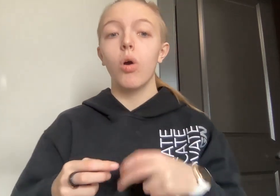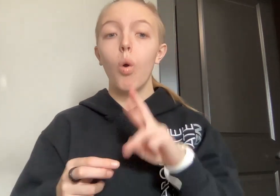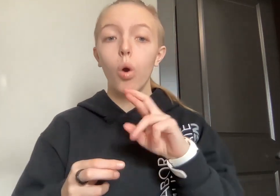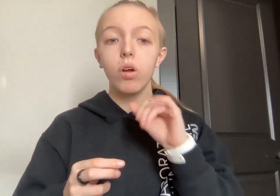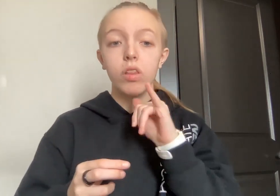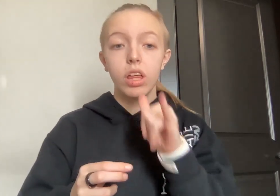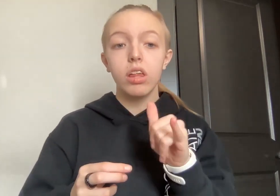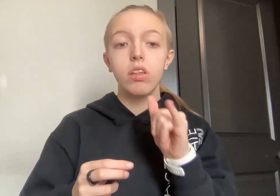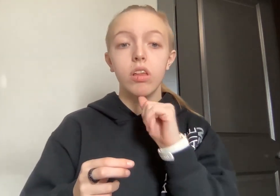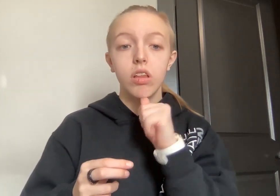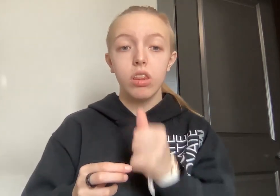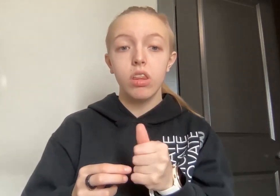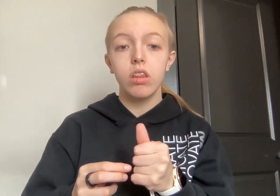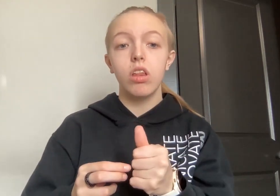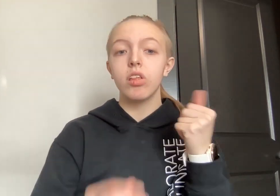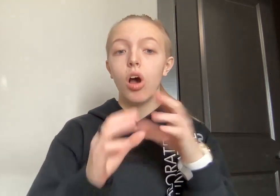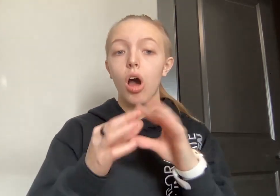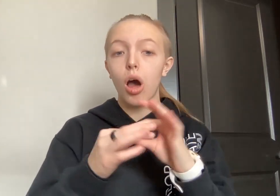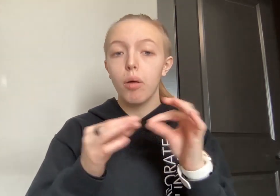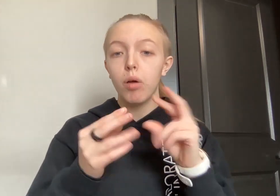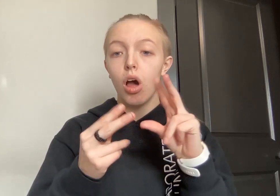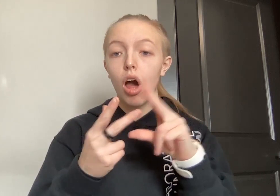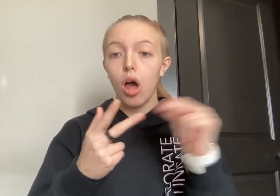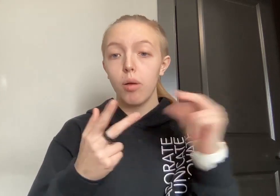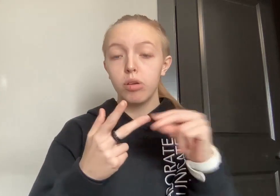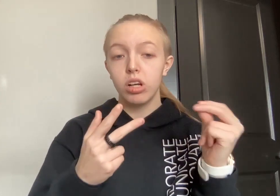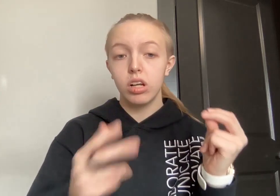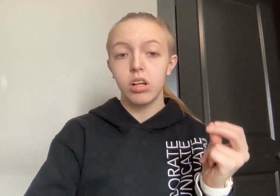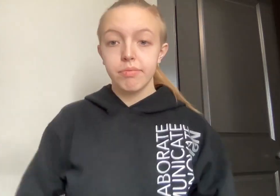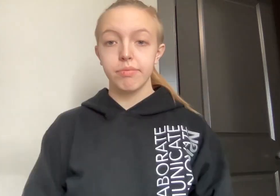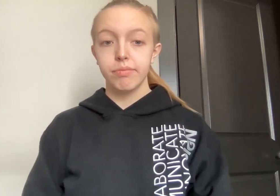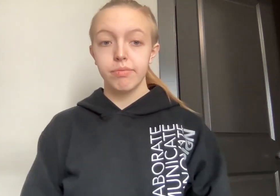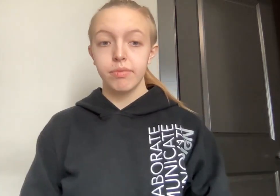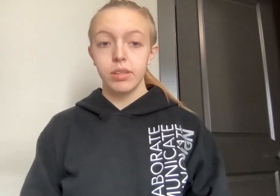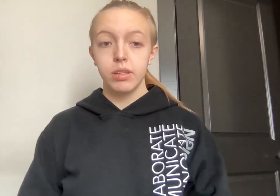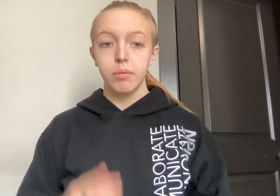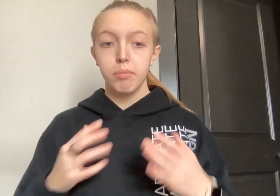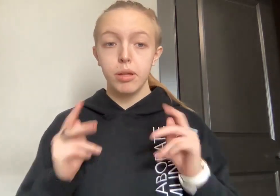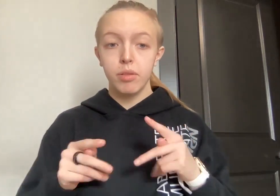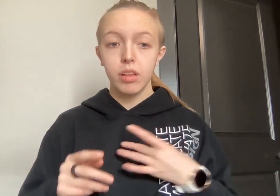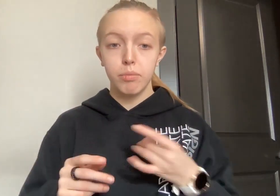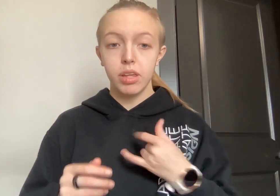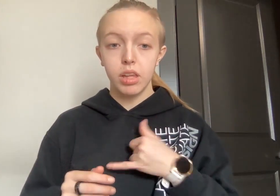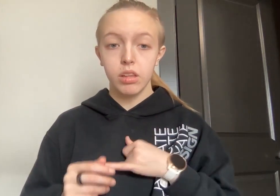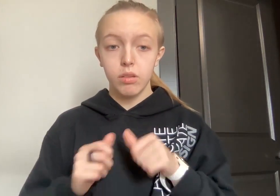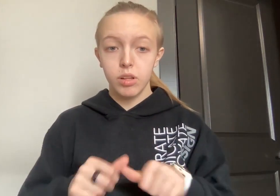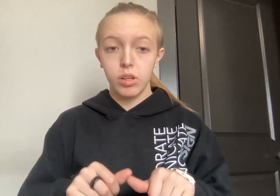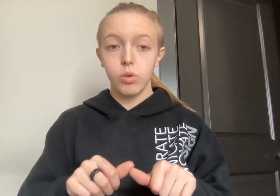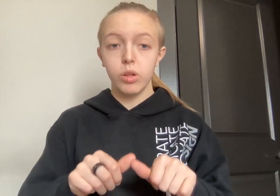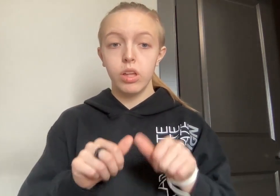or is an option which many people like me continually